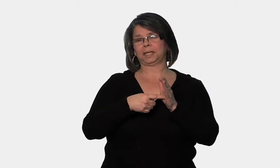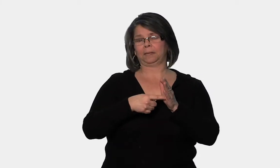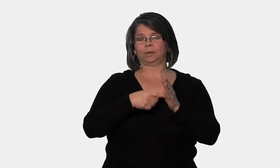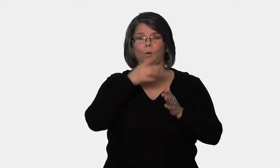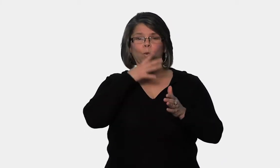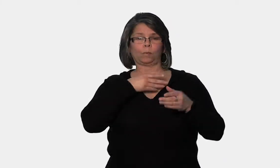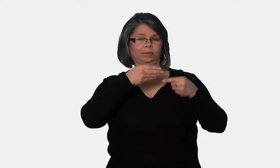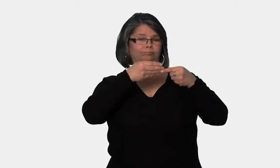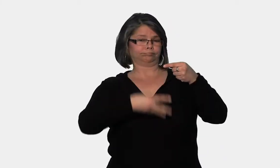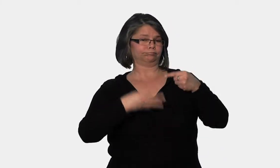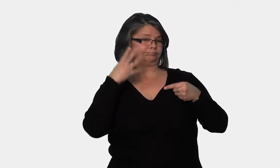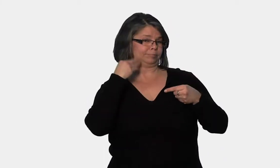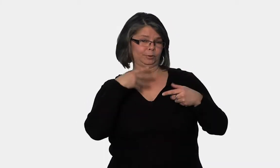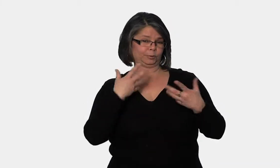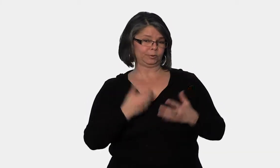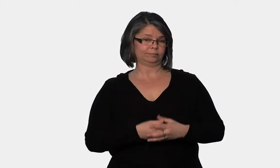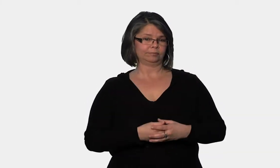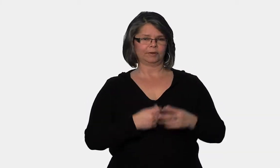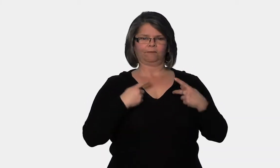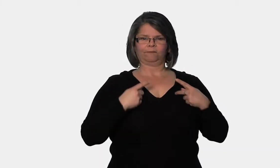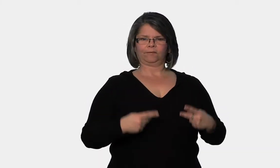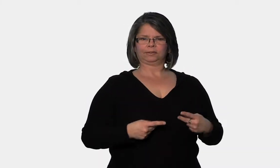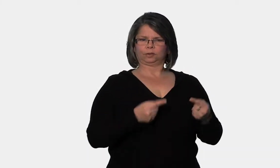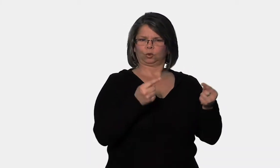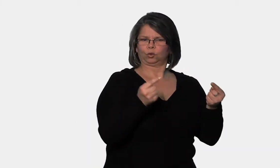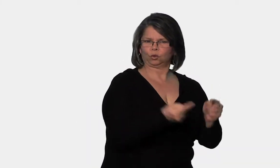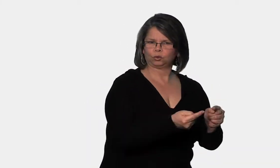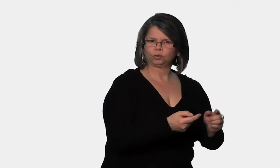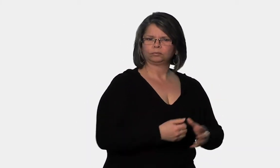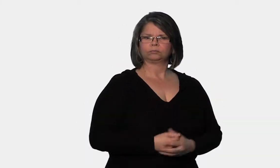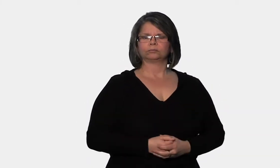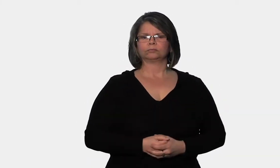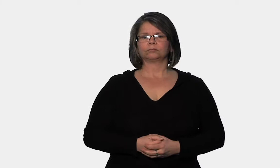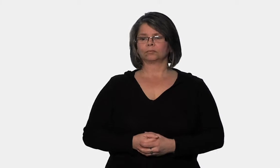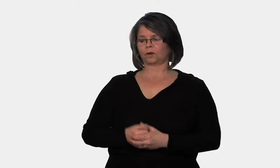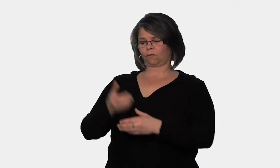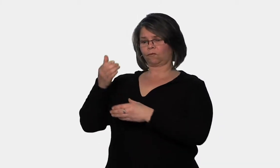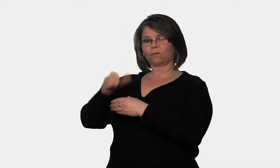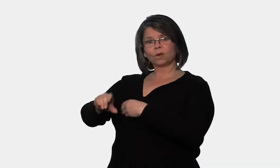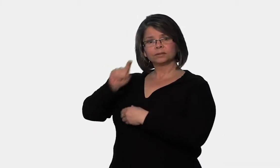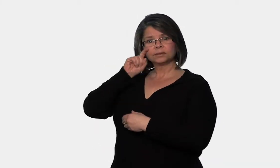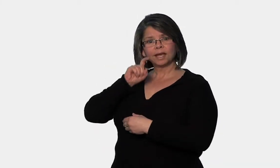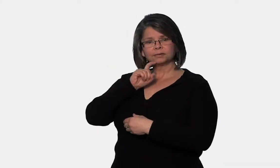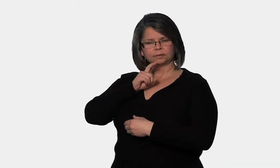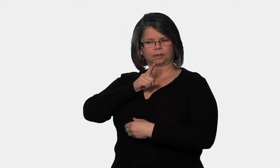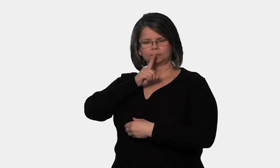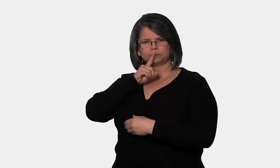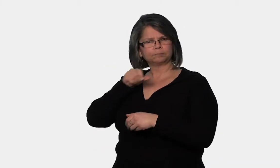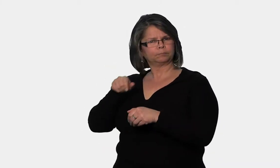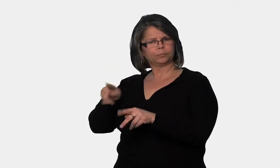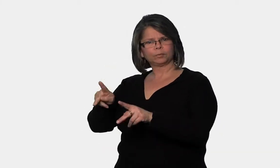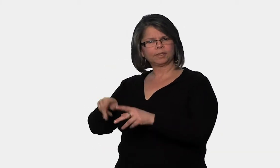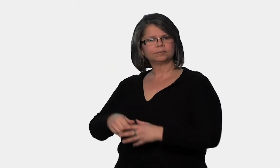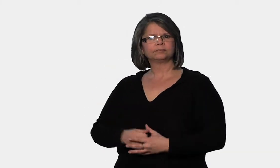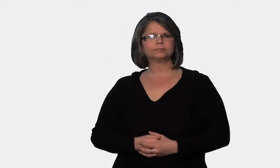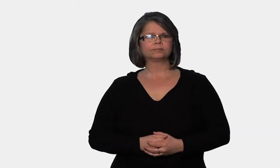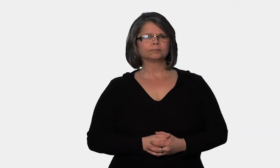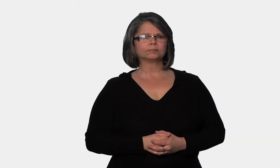Women can be physically hurt, forced to have sex without consent,